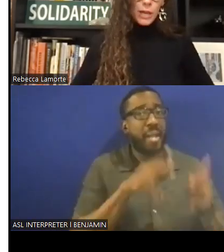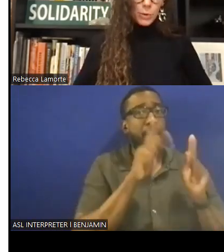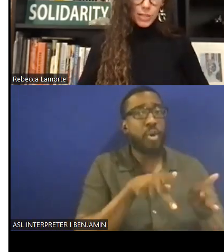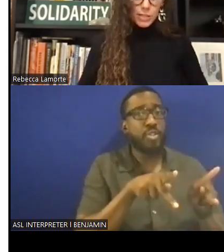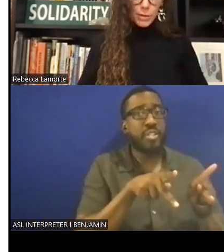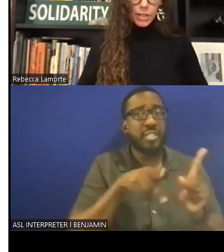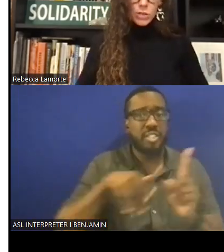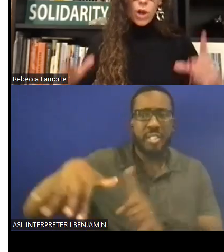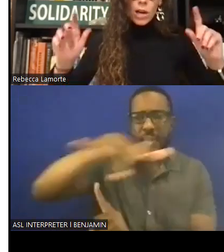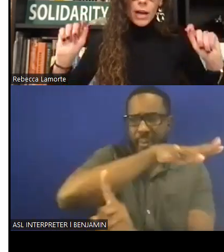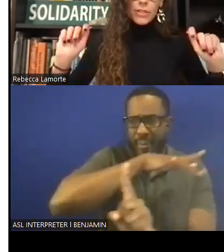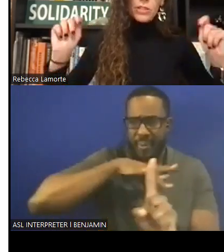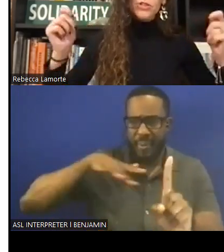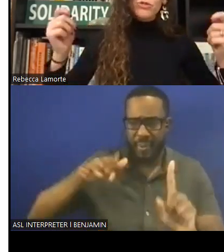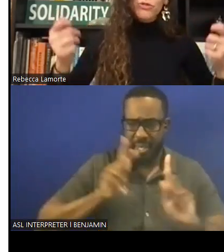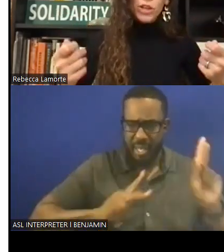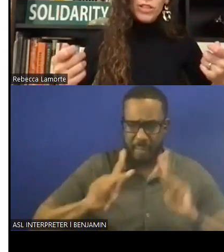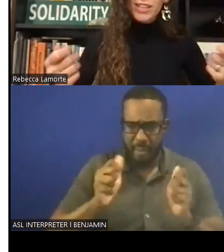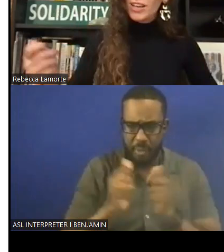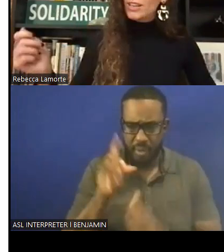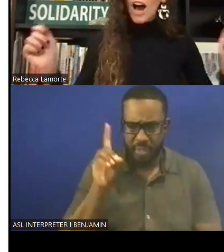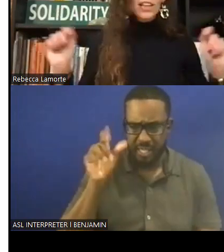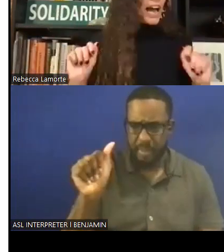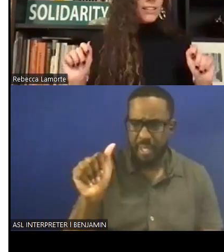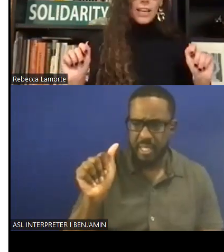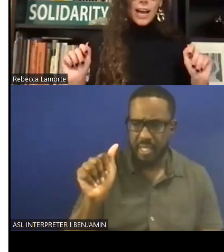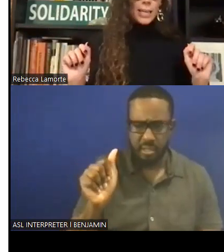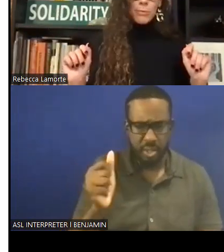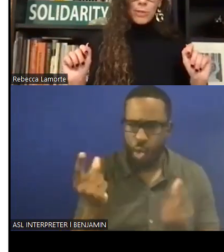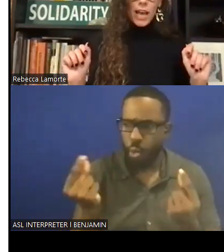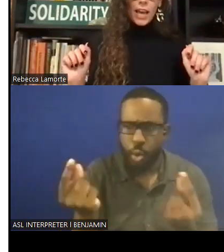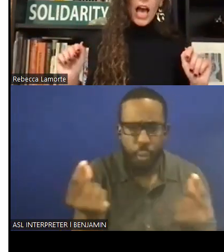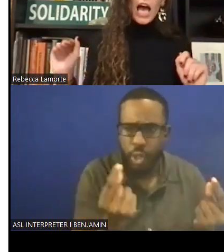with people with disabilities, thought about these issues first, not last, like I keep saying,